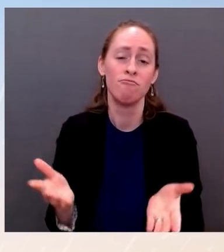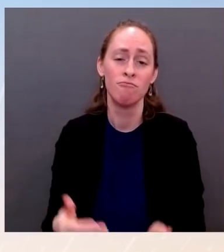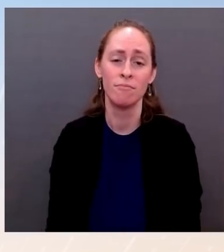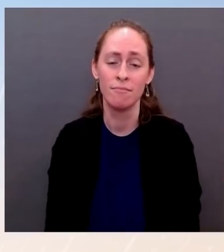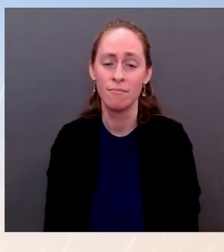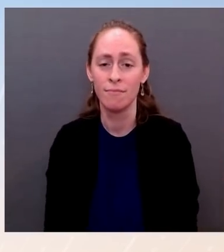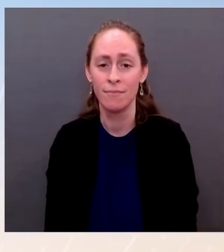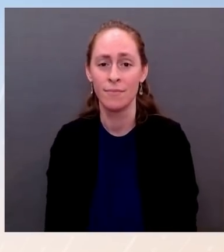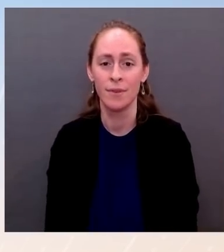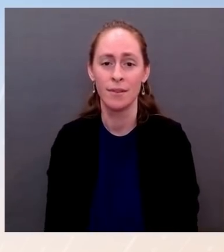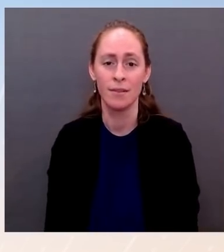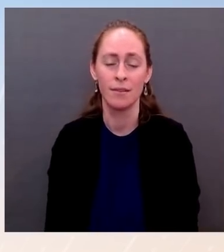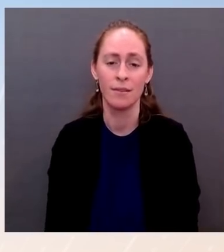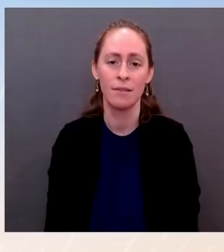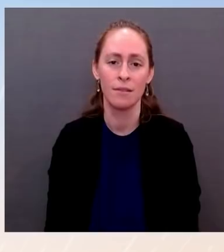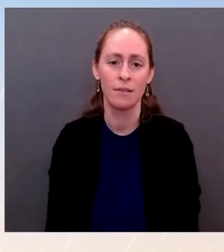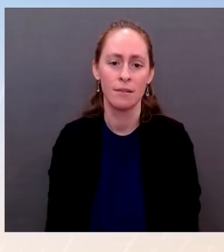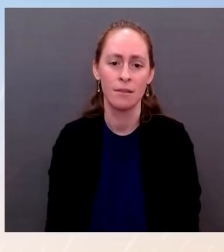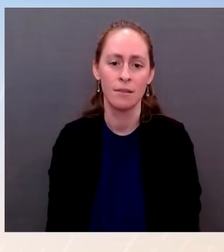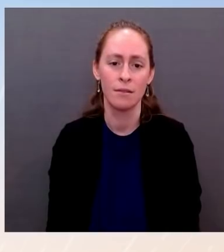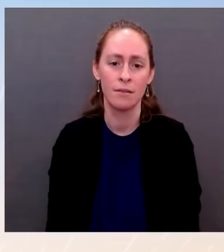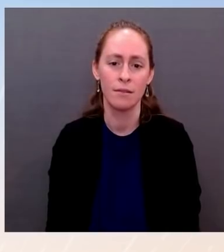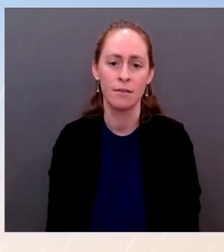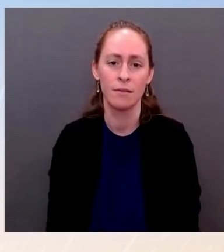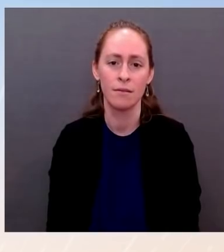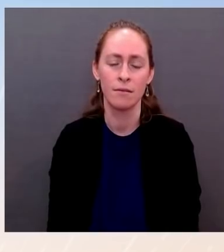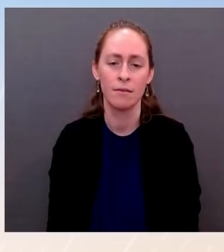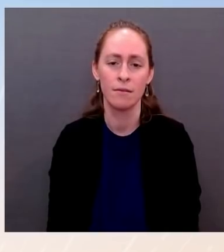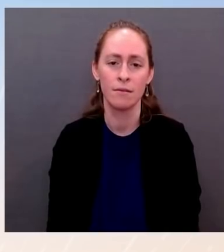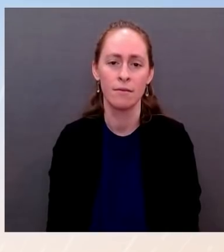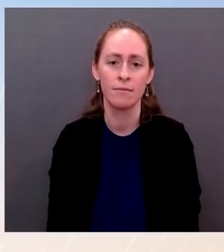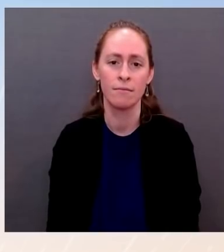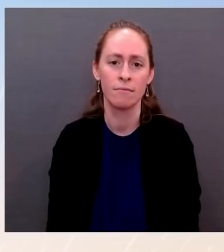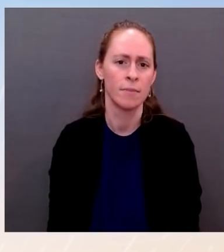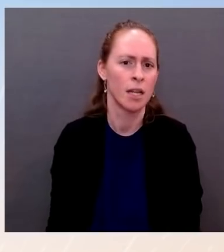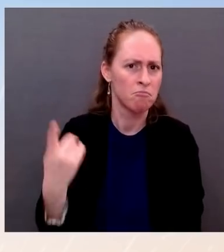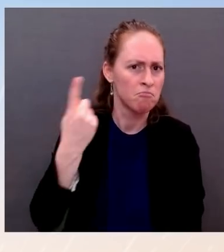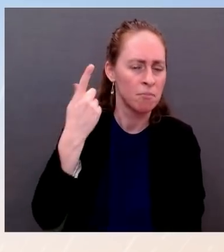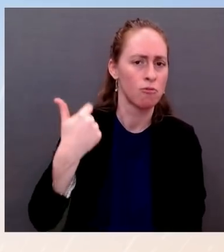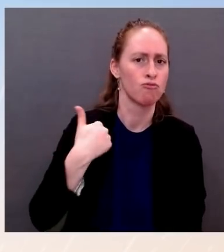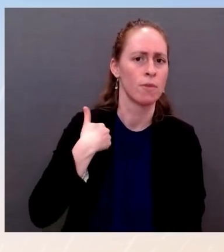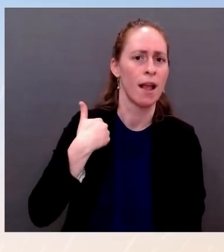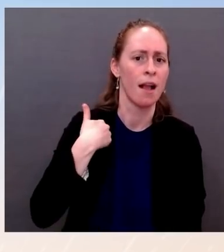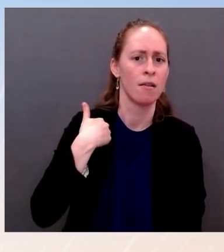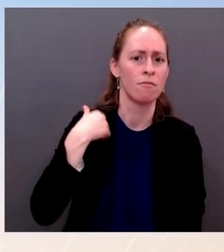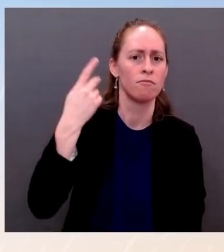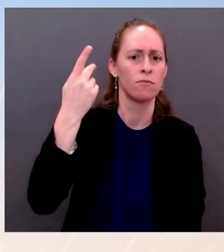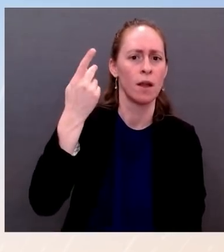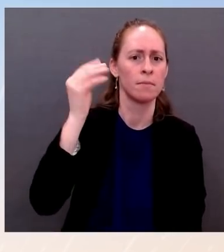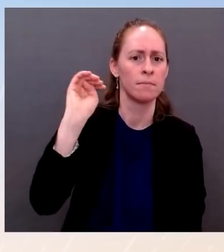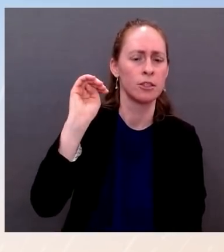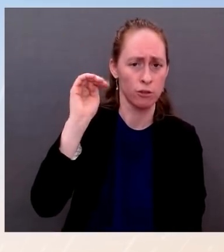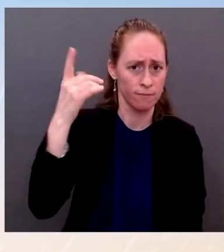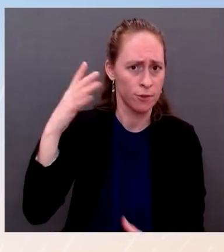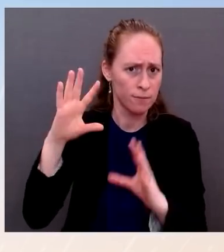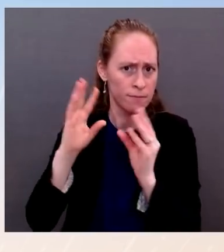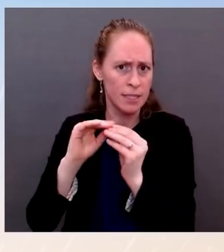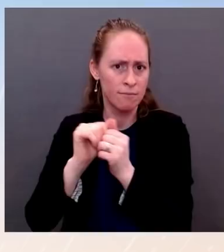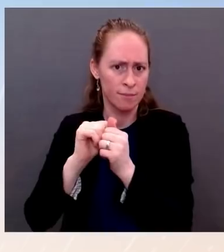What is the White House doing to help, sort of, alleviate that -- the trade issues that he raised in that call?